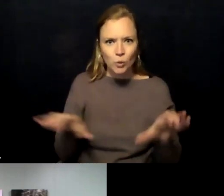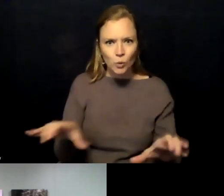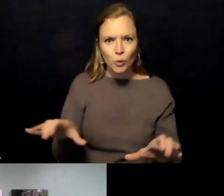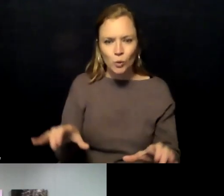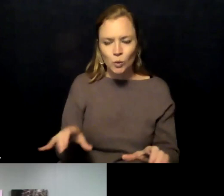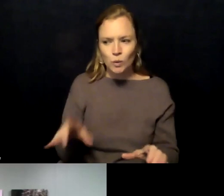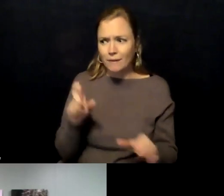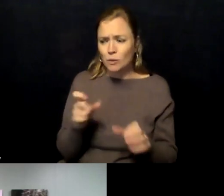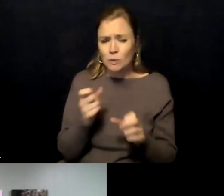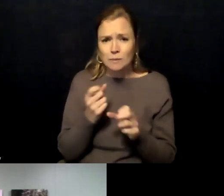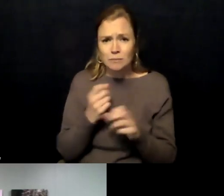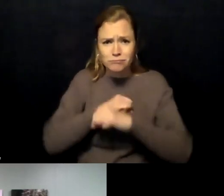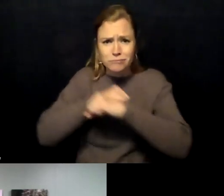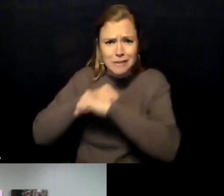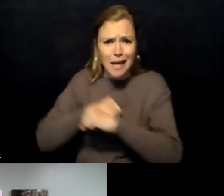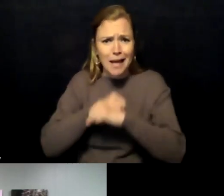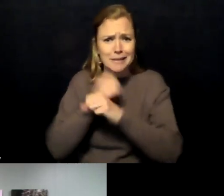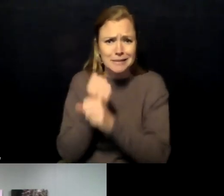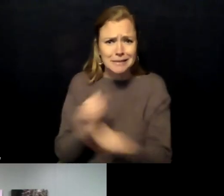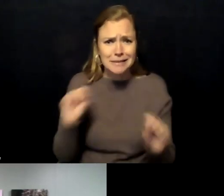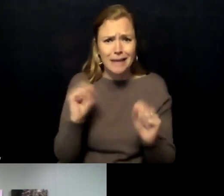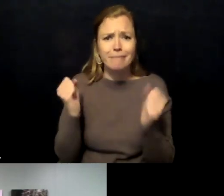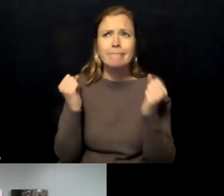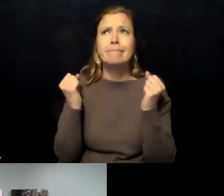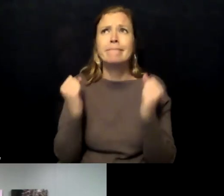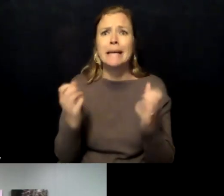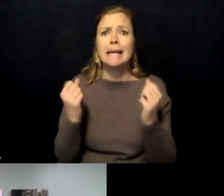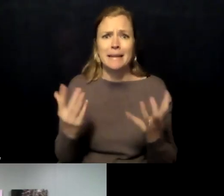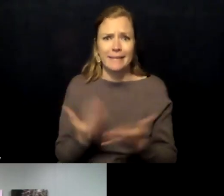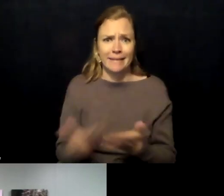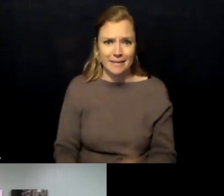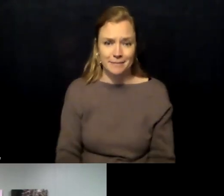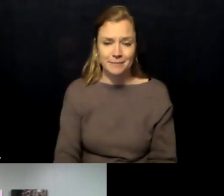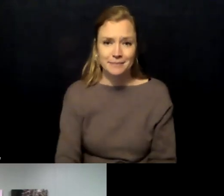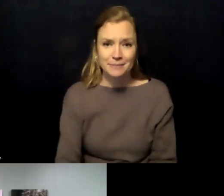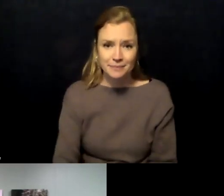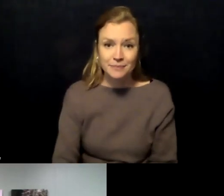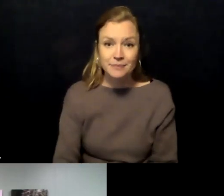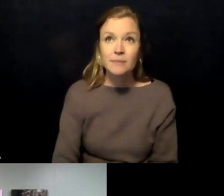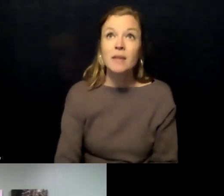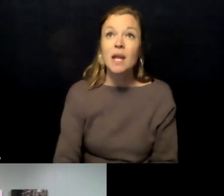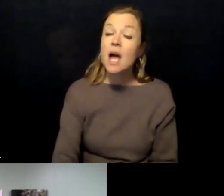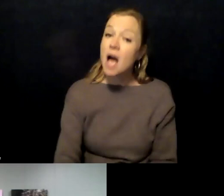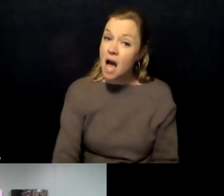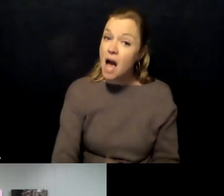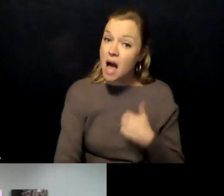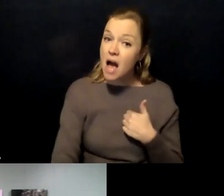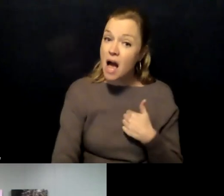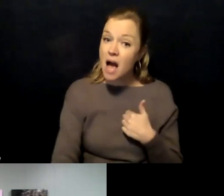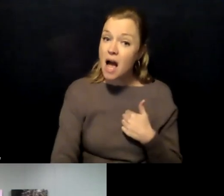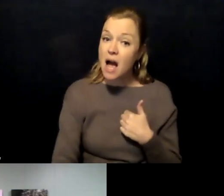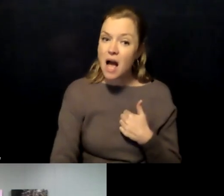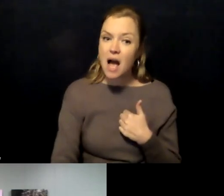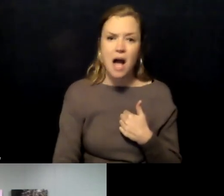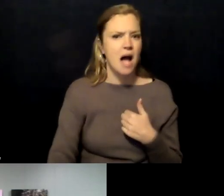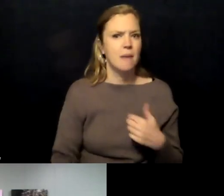You know I am very passionate